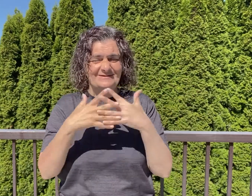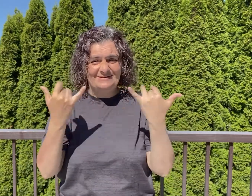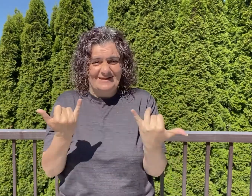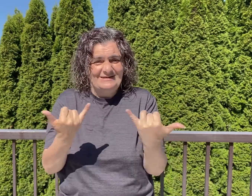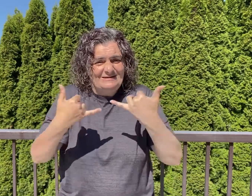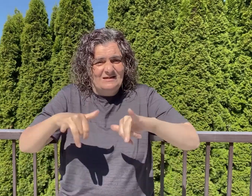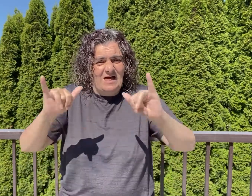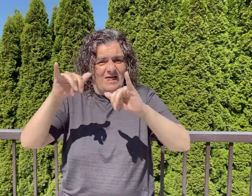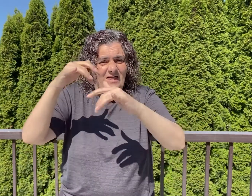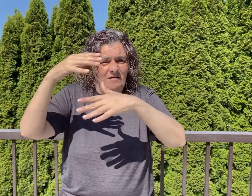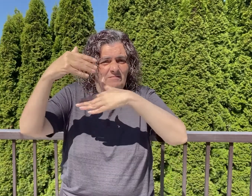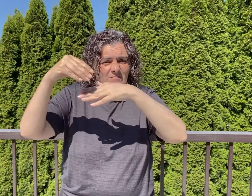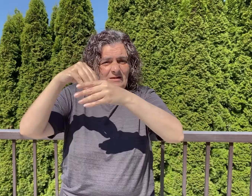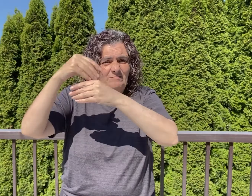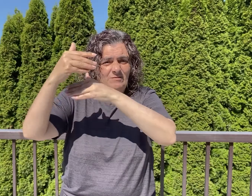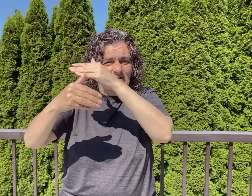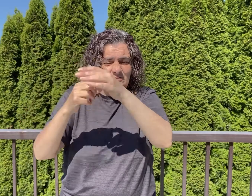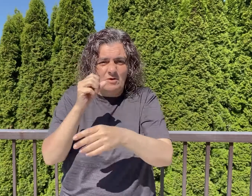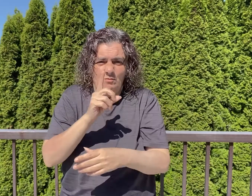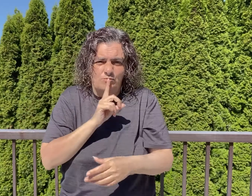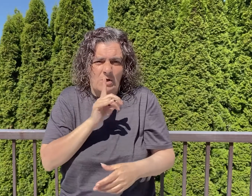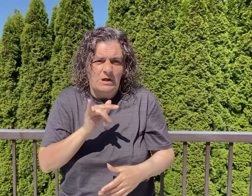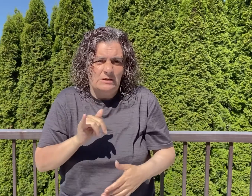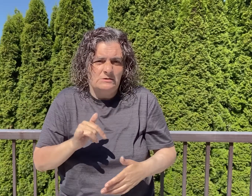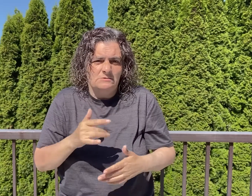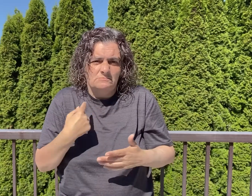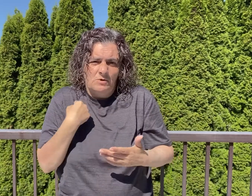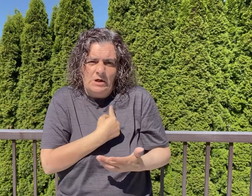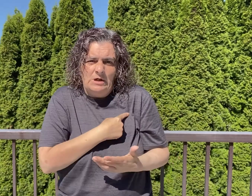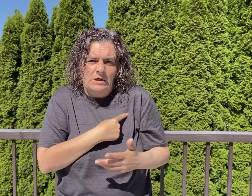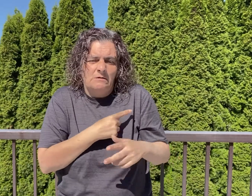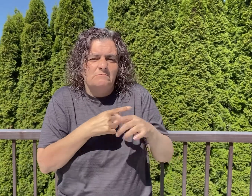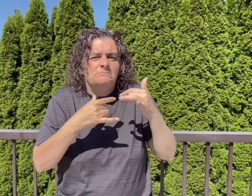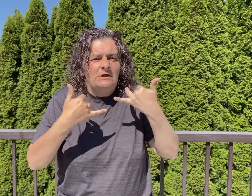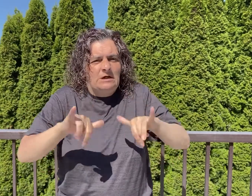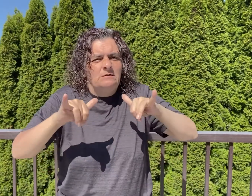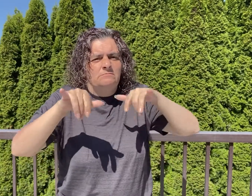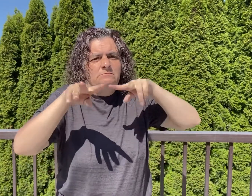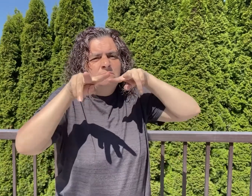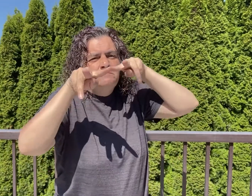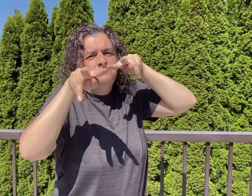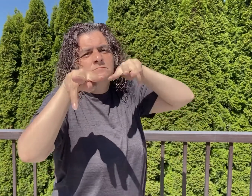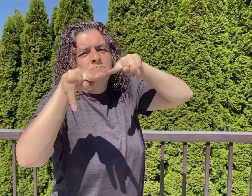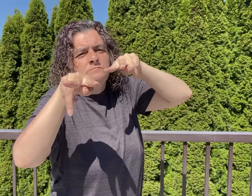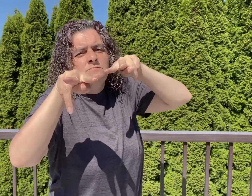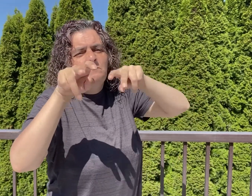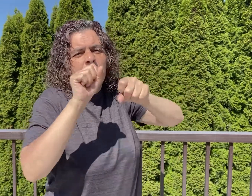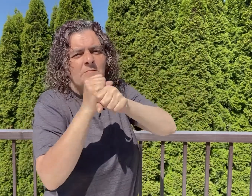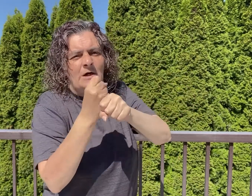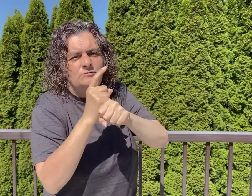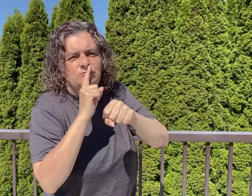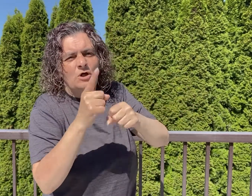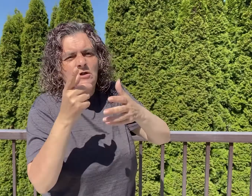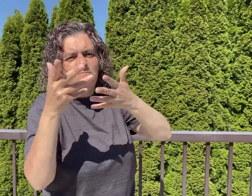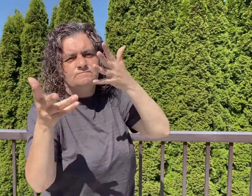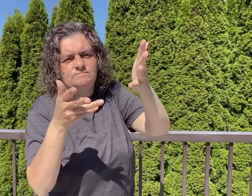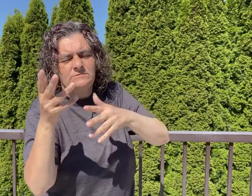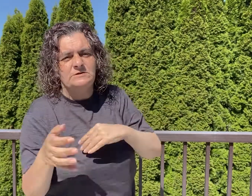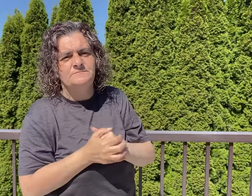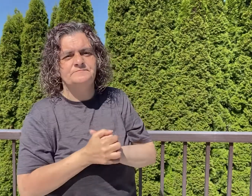The bill is still in process and we're keeping a close eye on it to make sure it gets passed.